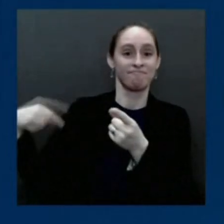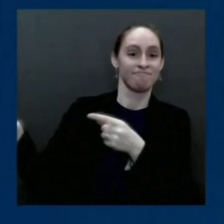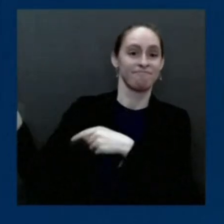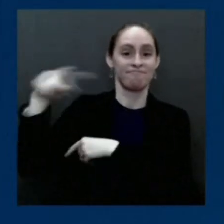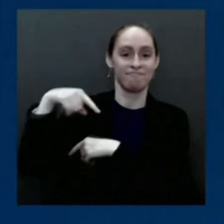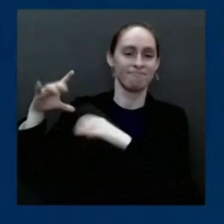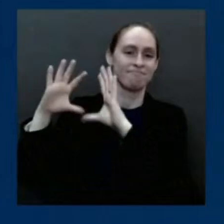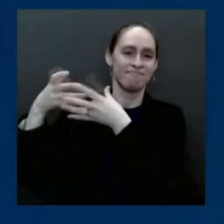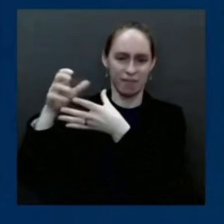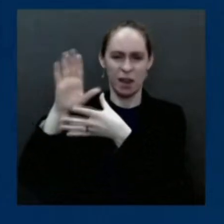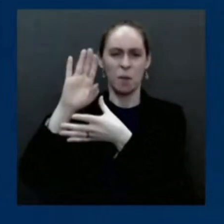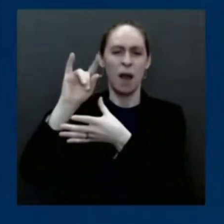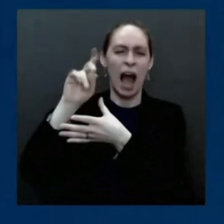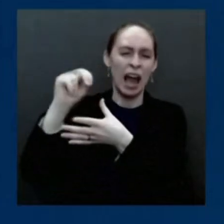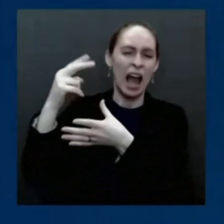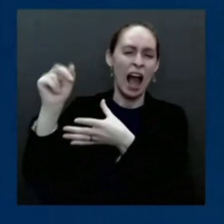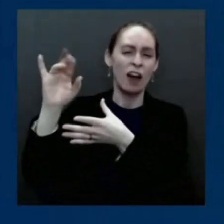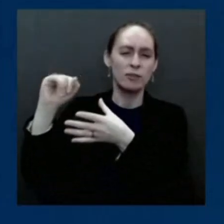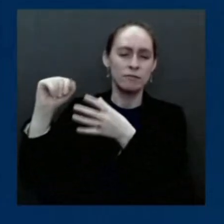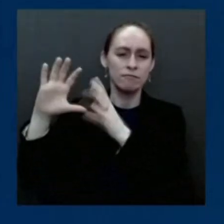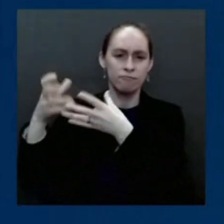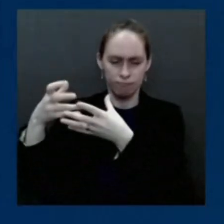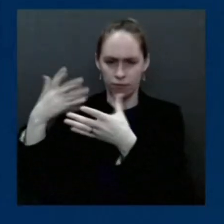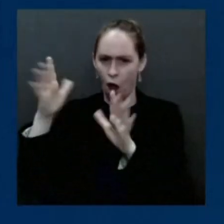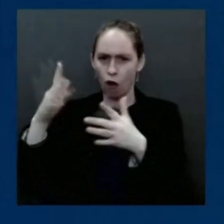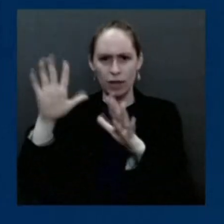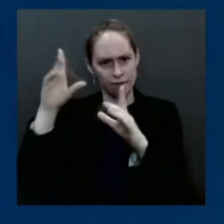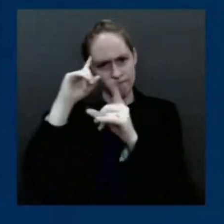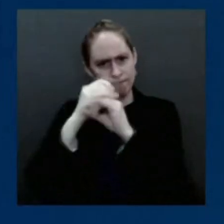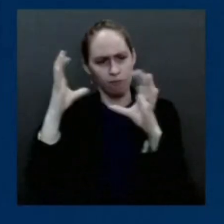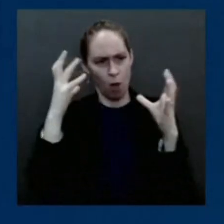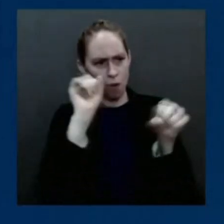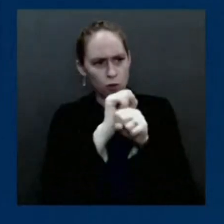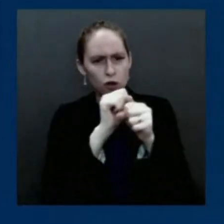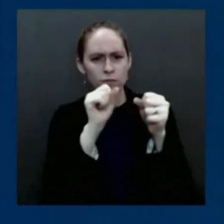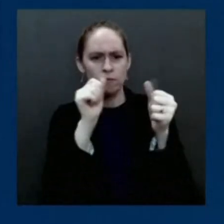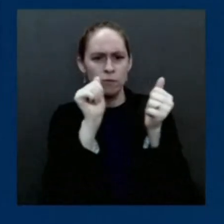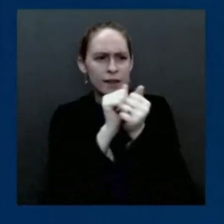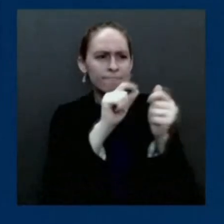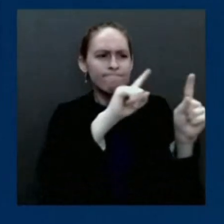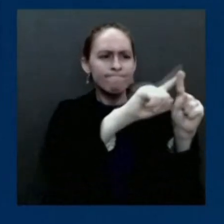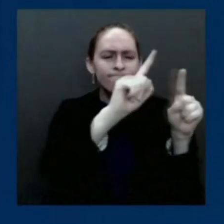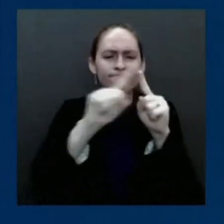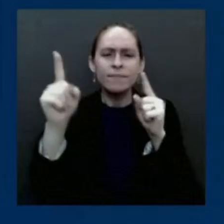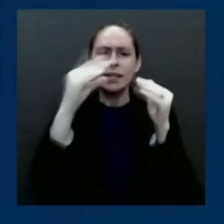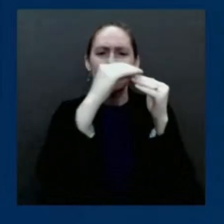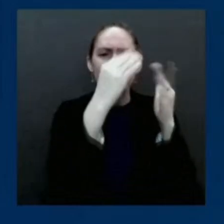FOR MONTHS THE SURGE RESPONSE TEAM HAS BEEN WORKING HAND IN HAND WITH GOVERNORS AND LOCAL